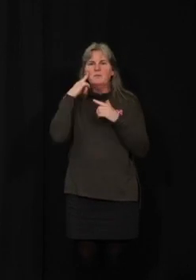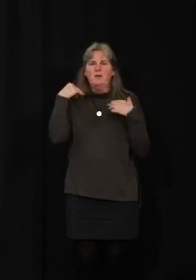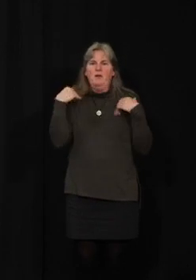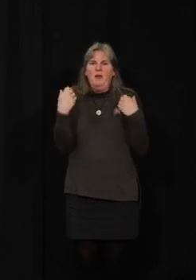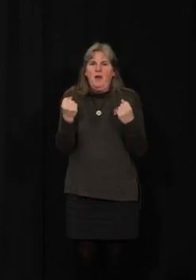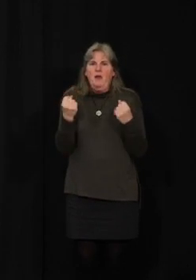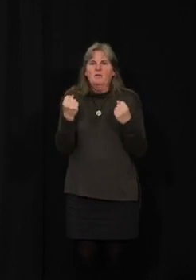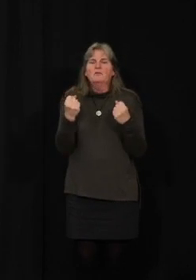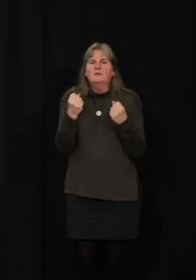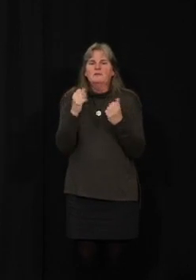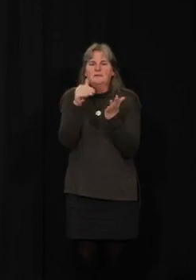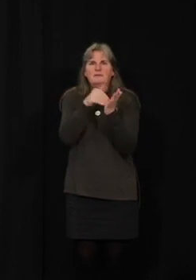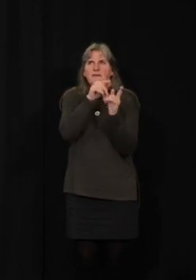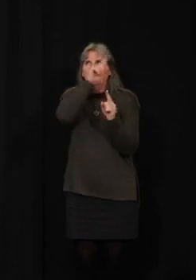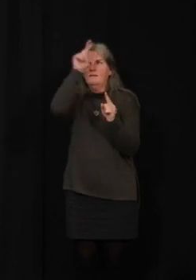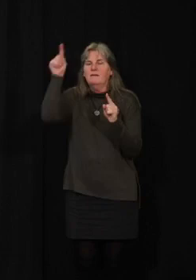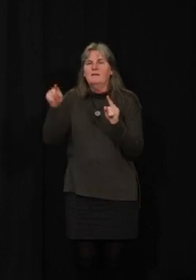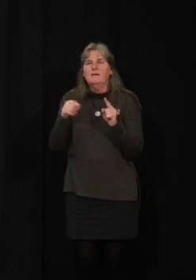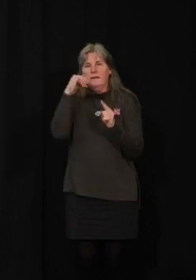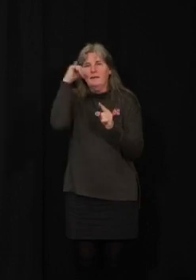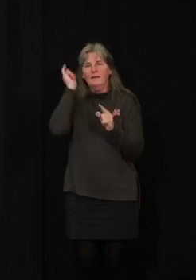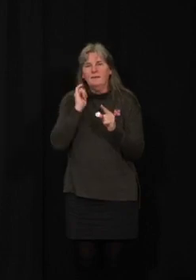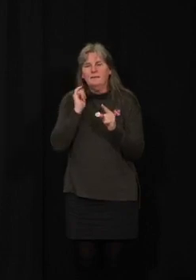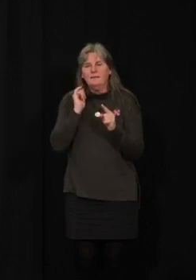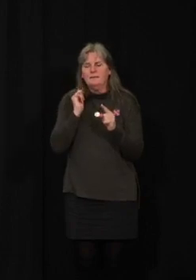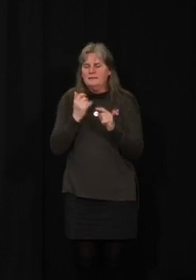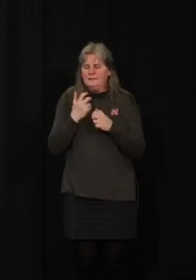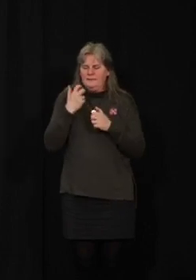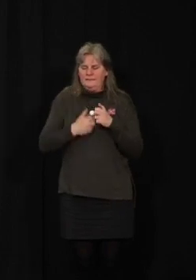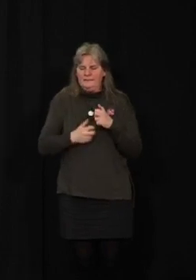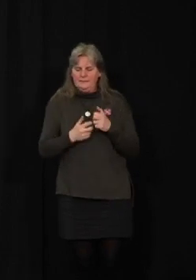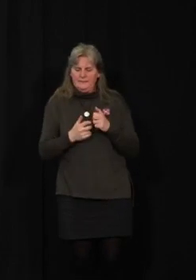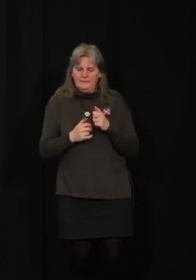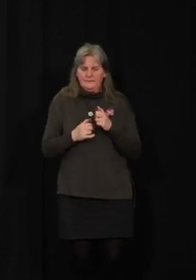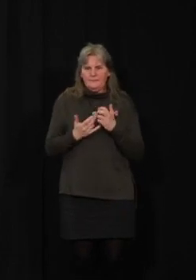It is hard to compare oranges ad apples. I did talk about premier Cochrae